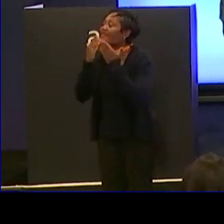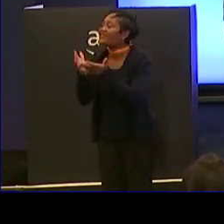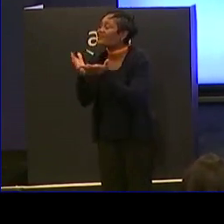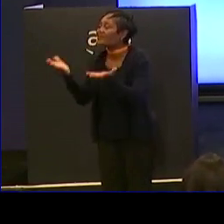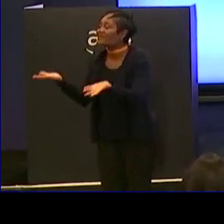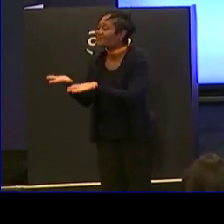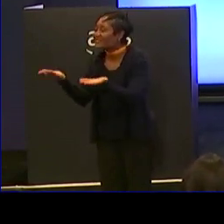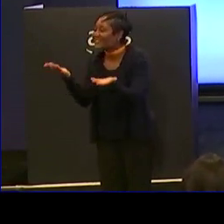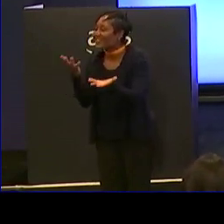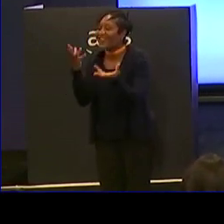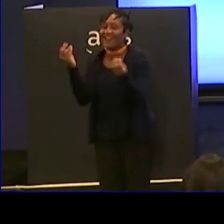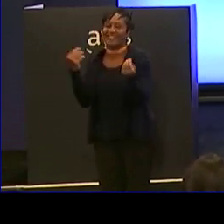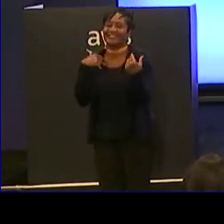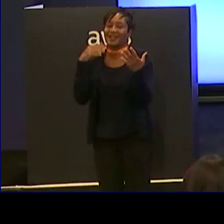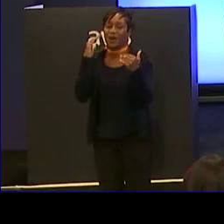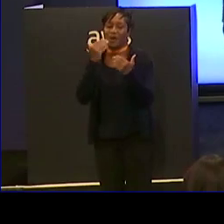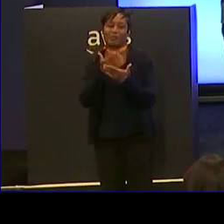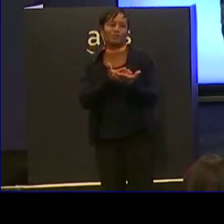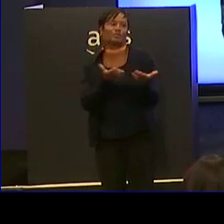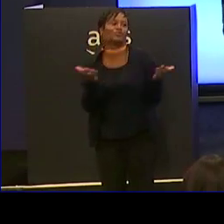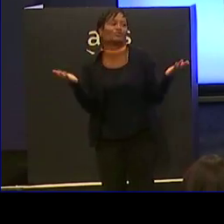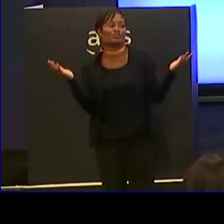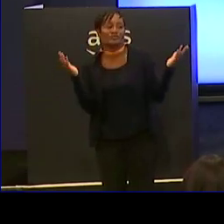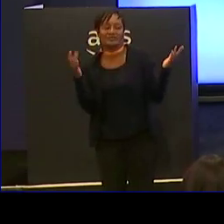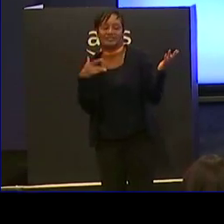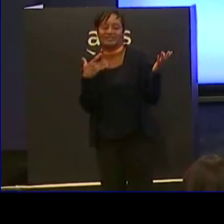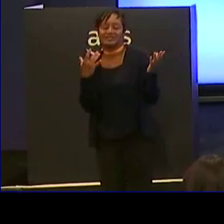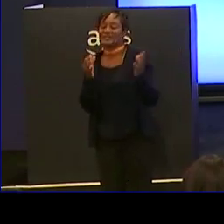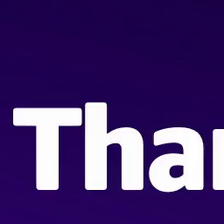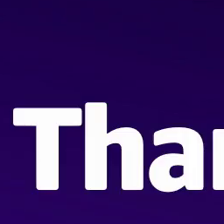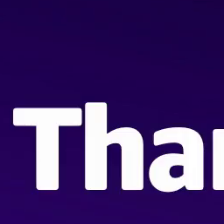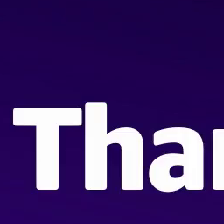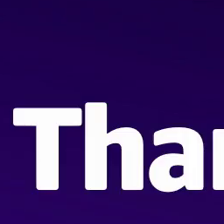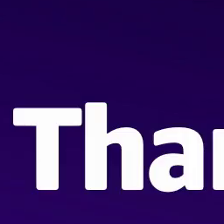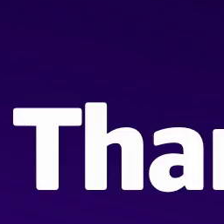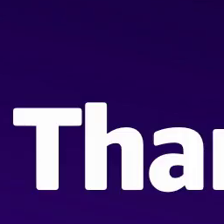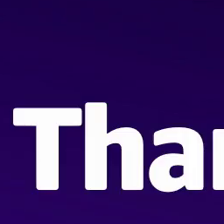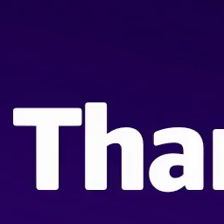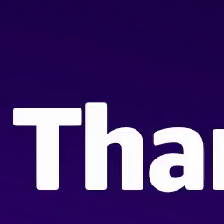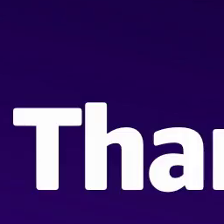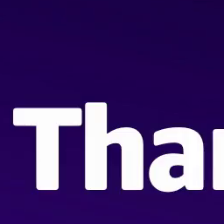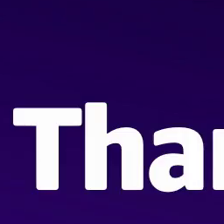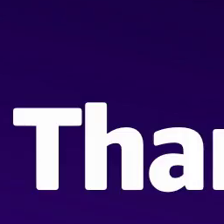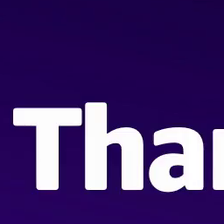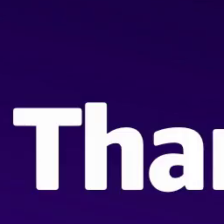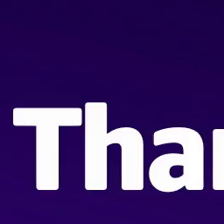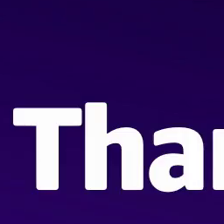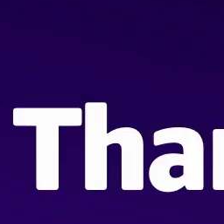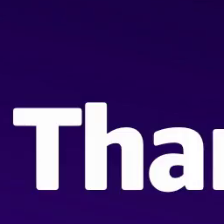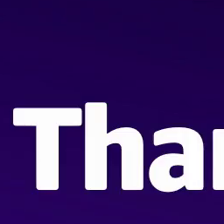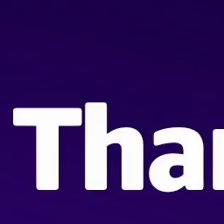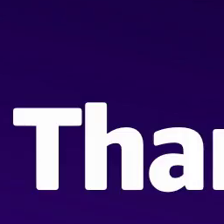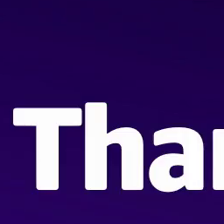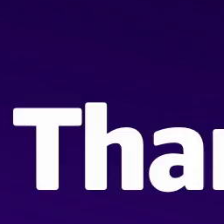and I hope you found this worthwhile and I wish you good luck in building your role in inclusive solutions. Thank you.